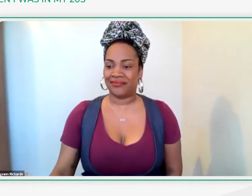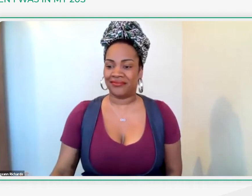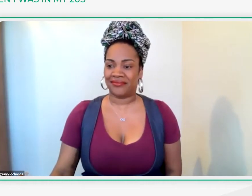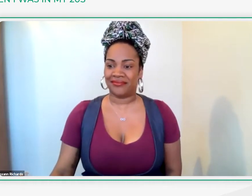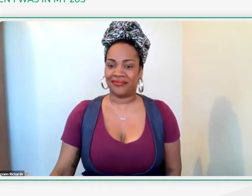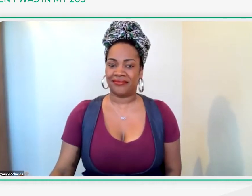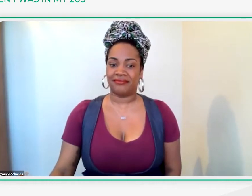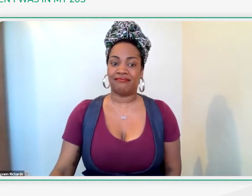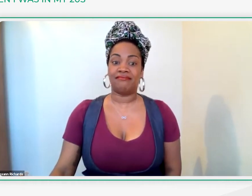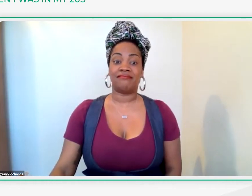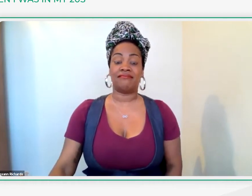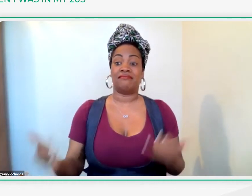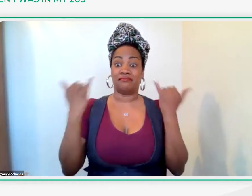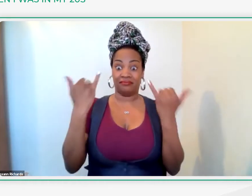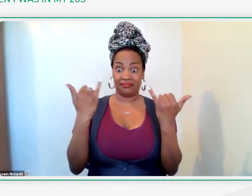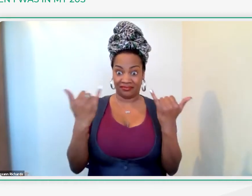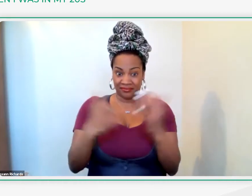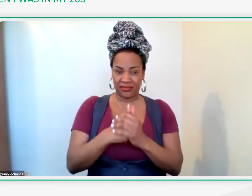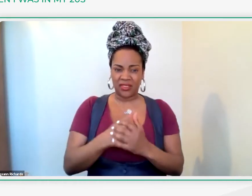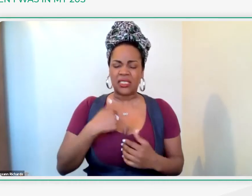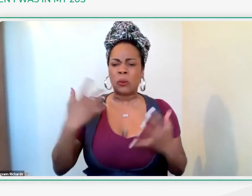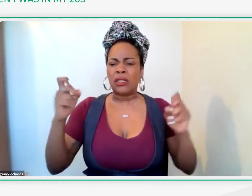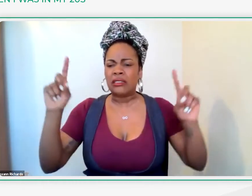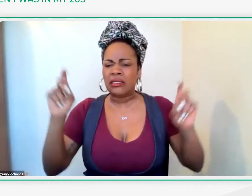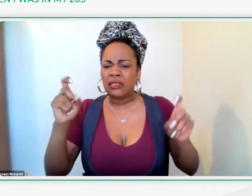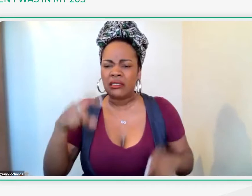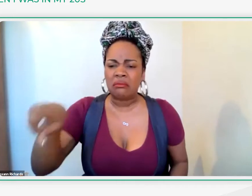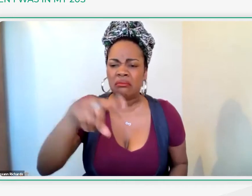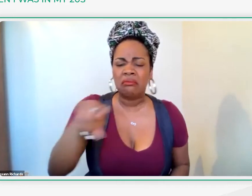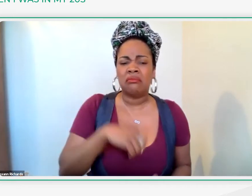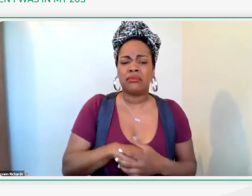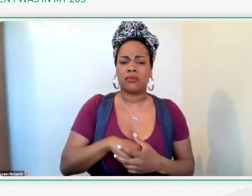So let's move forward.